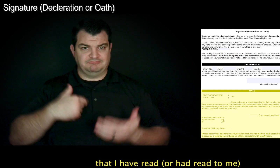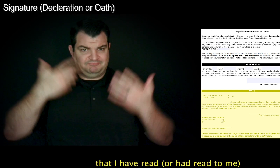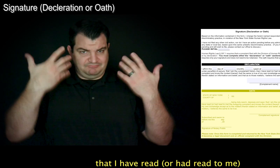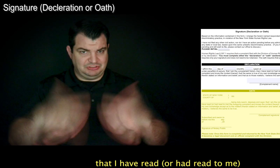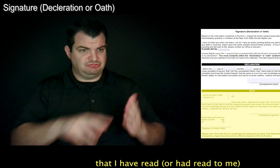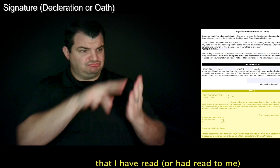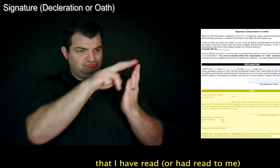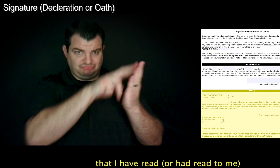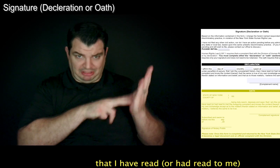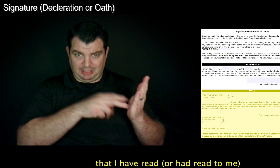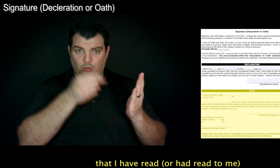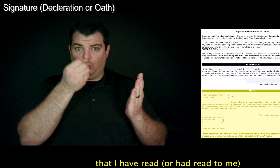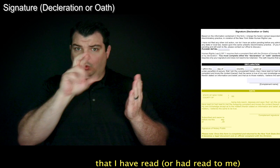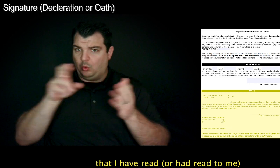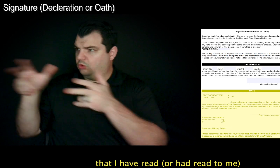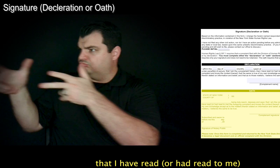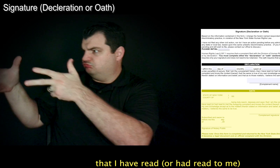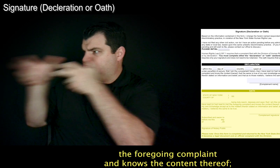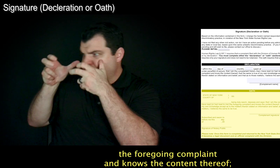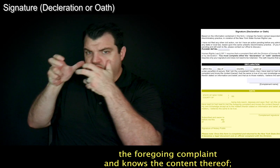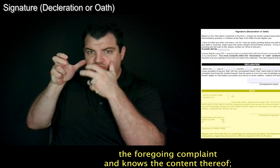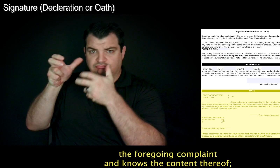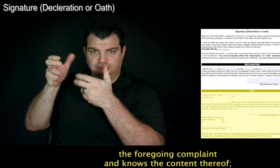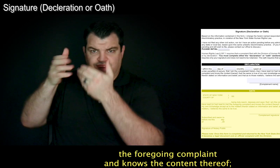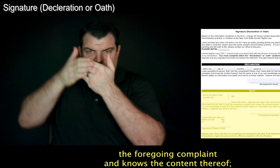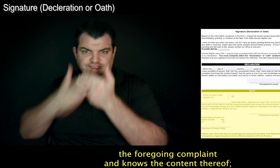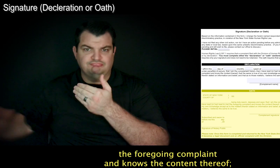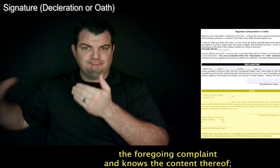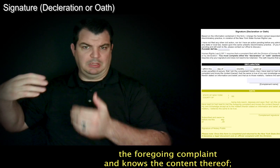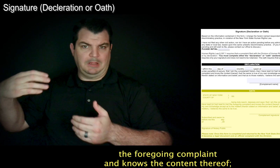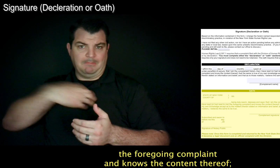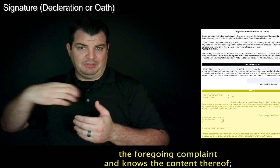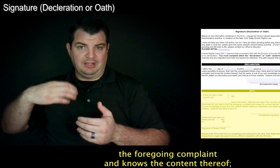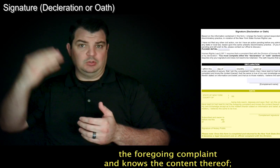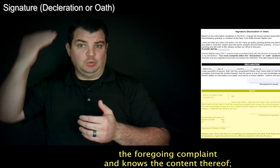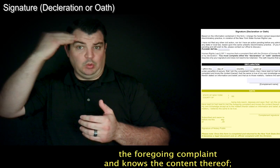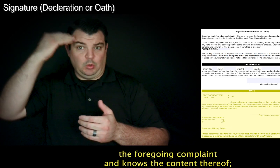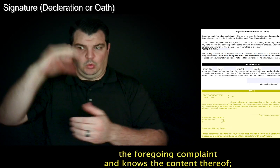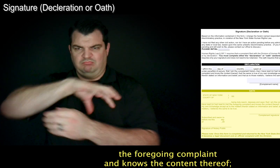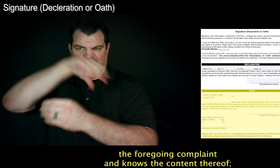that I have read (or had read to me) the foregoing complaint and knows the content thereof;